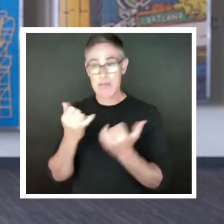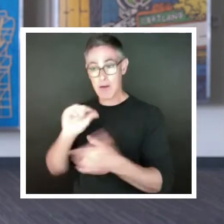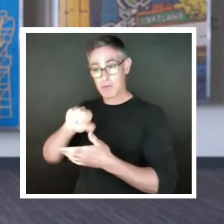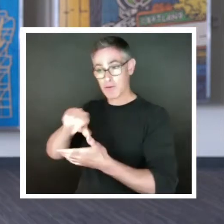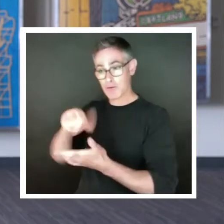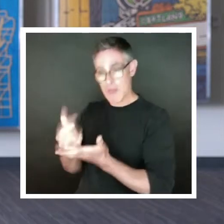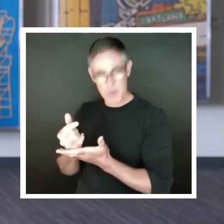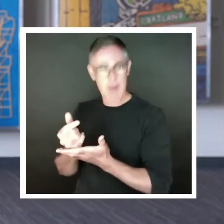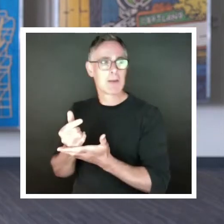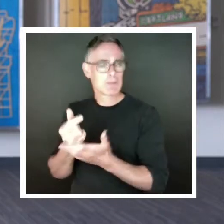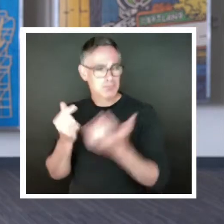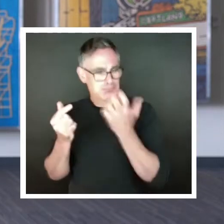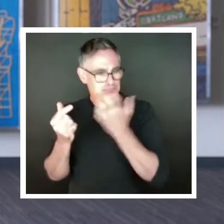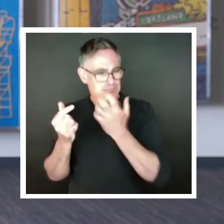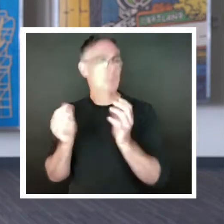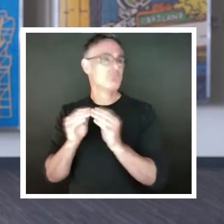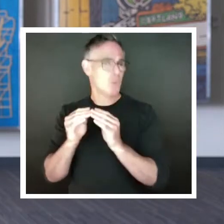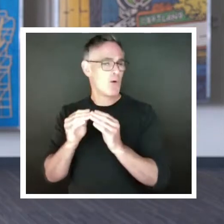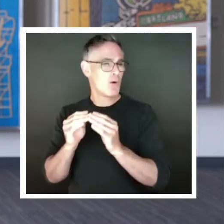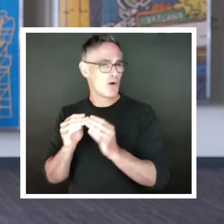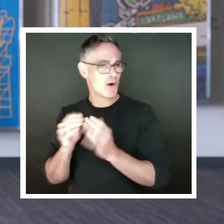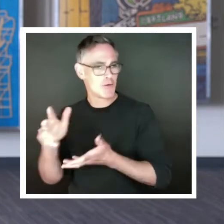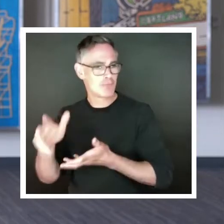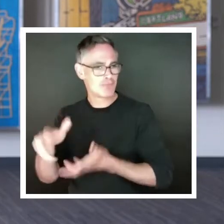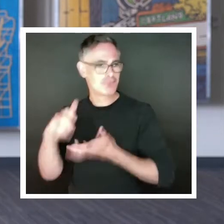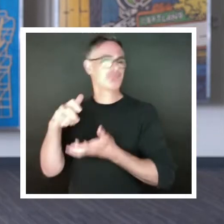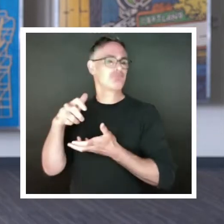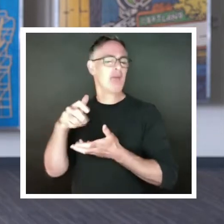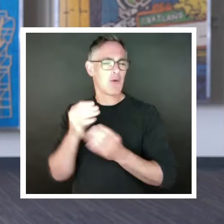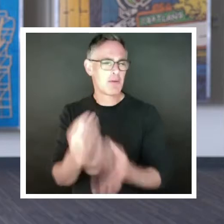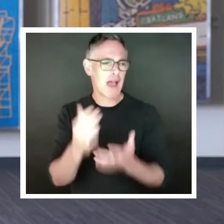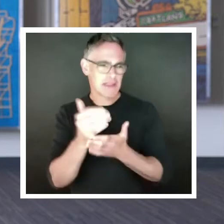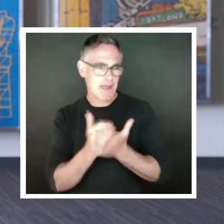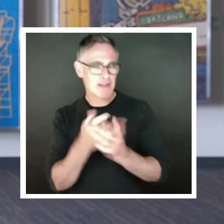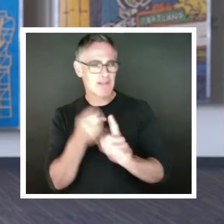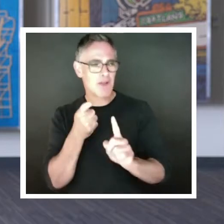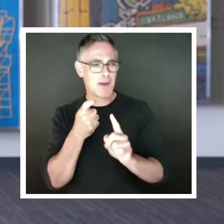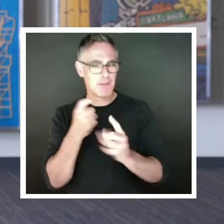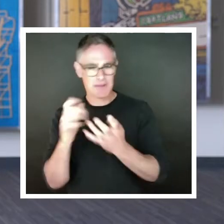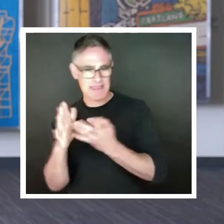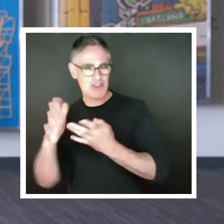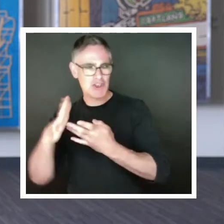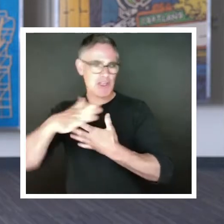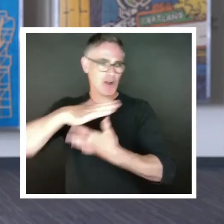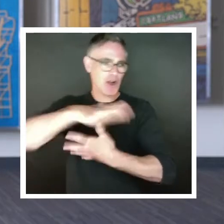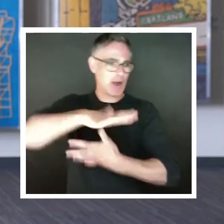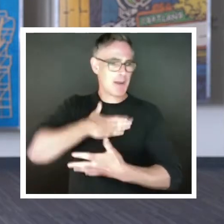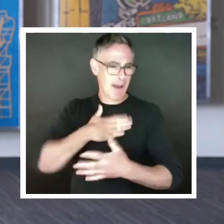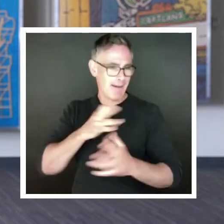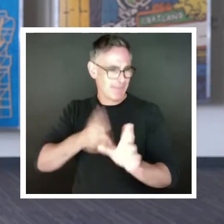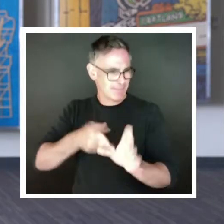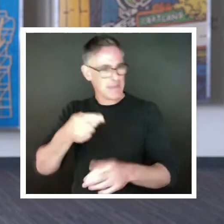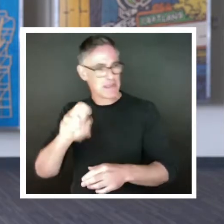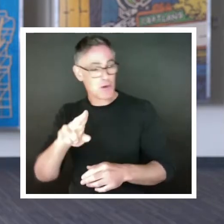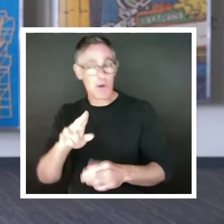And I'll provide some of my lessons from each year of my attendance. In my freshman year, I grew way more comfortable in my own skin